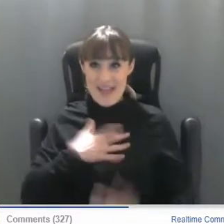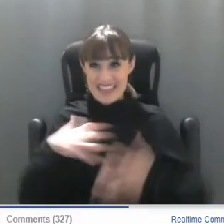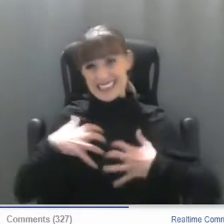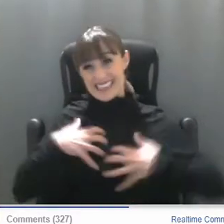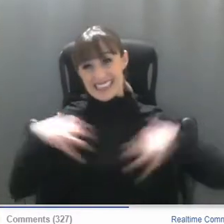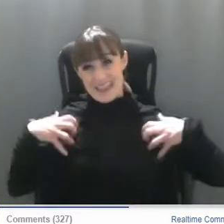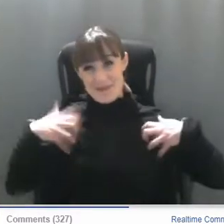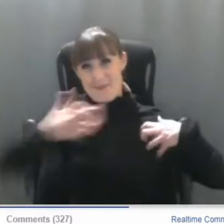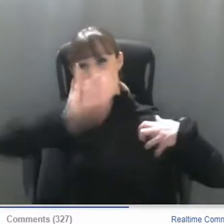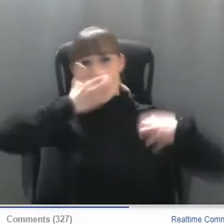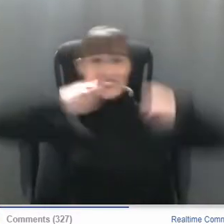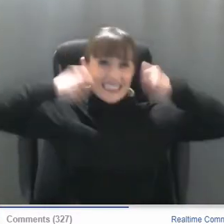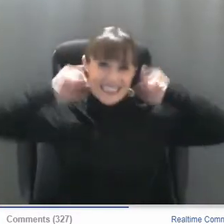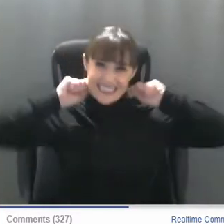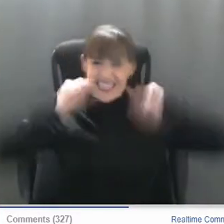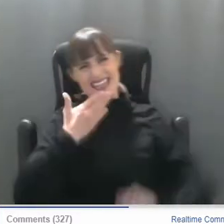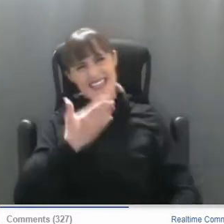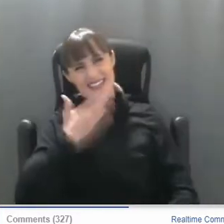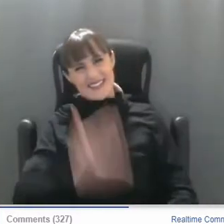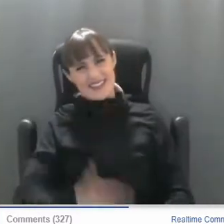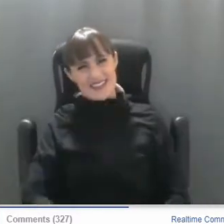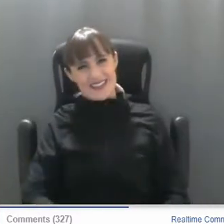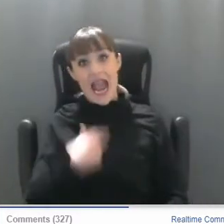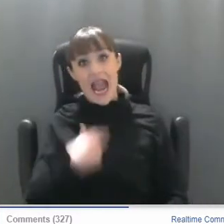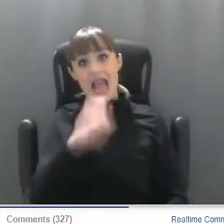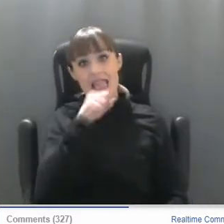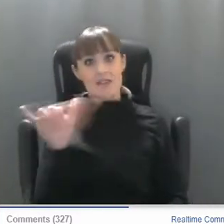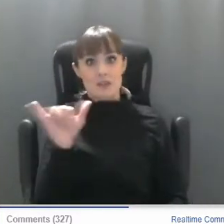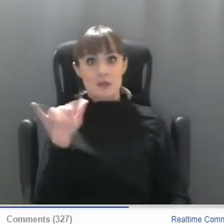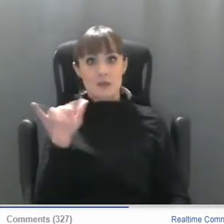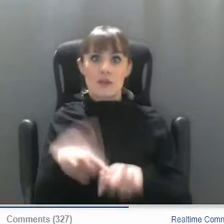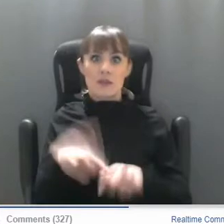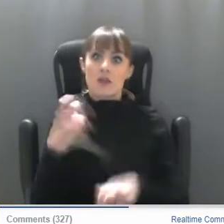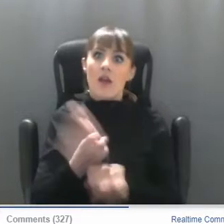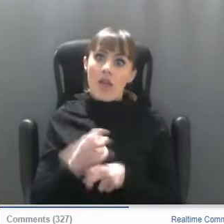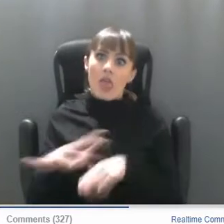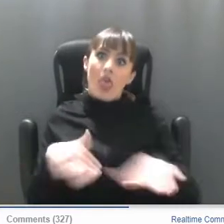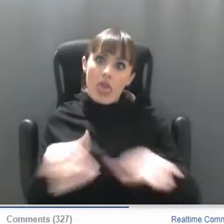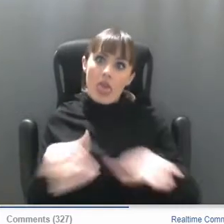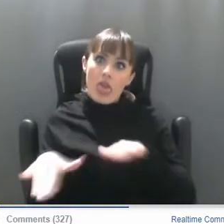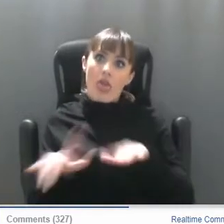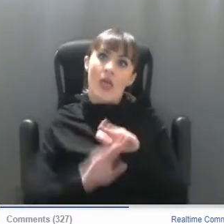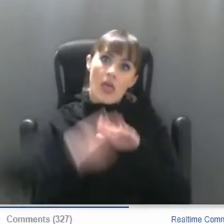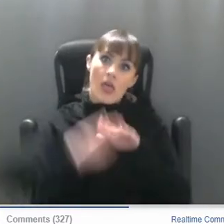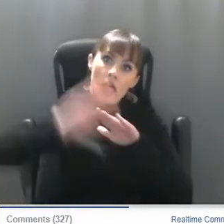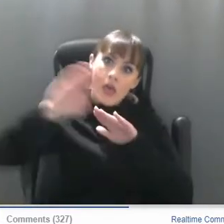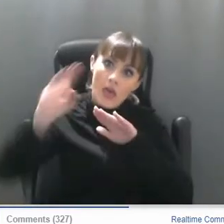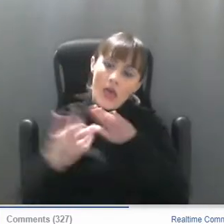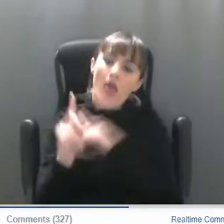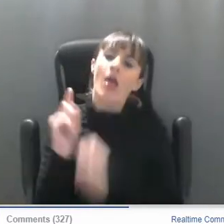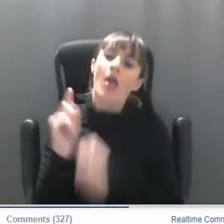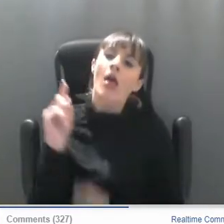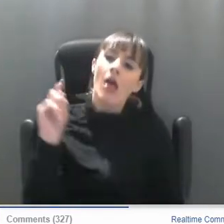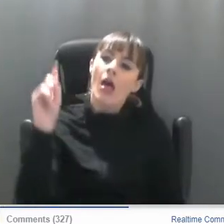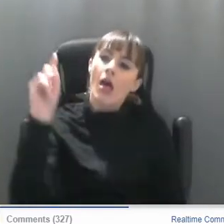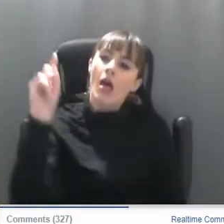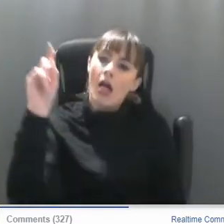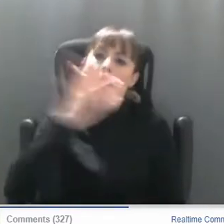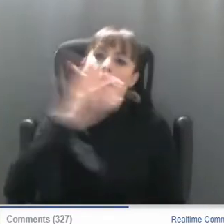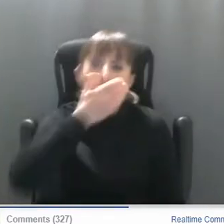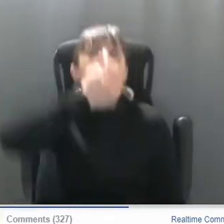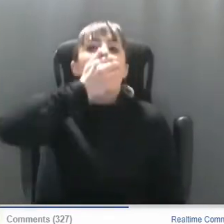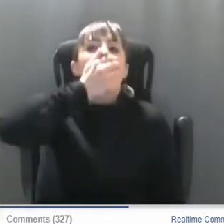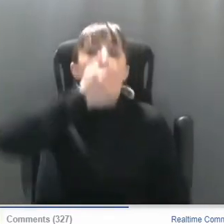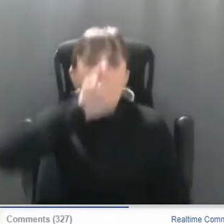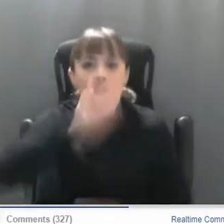that for me. I love it too, but it's hard to walk up the hill with it. You guys we have so appreciated your